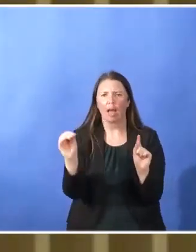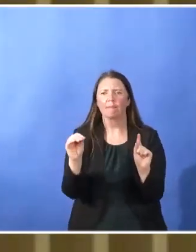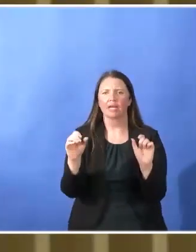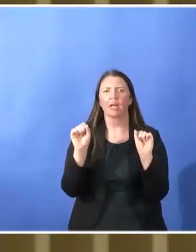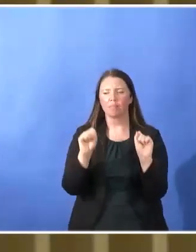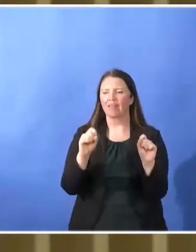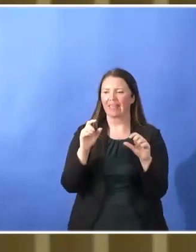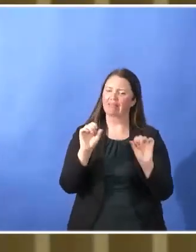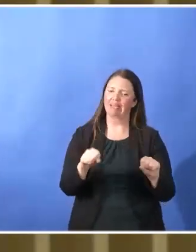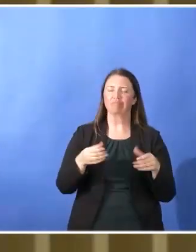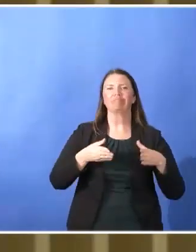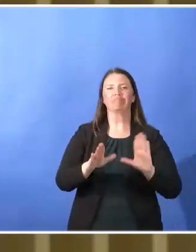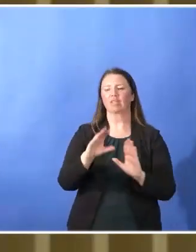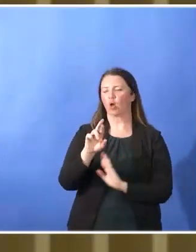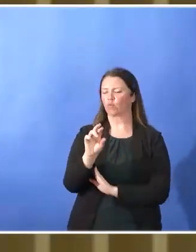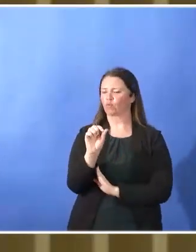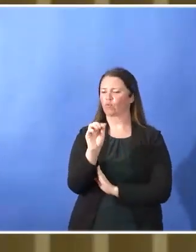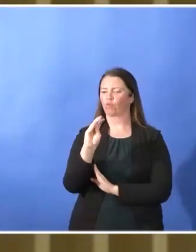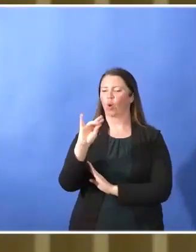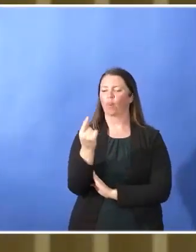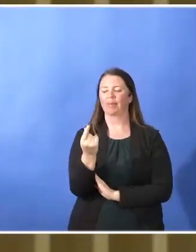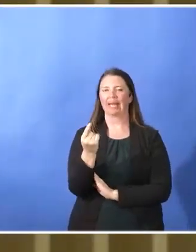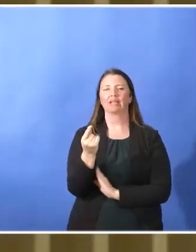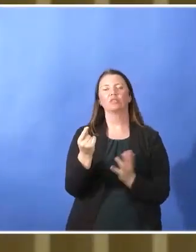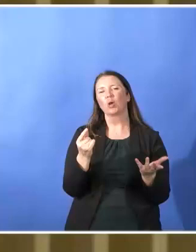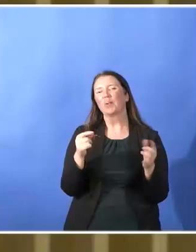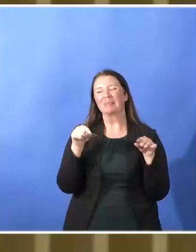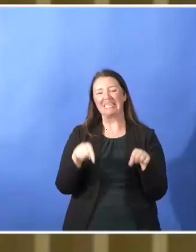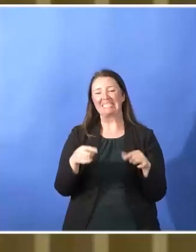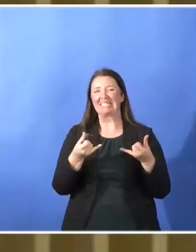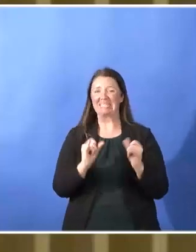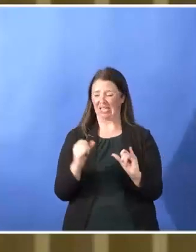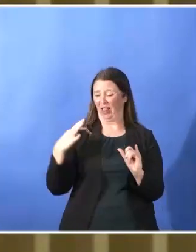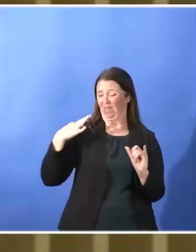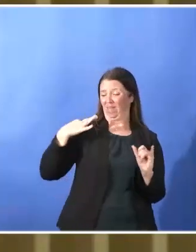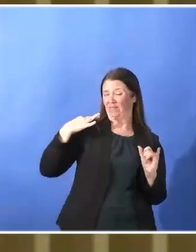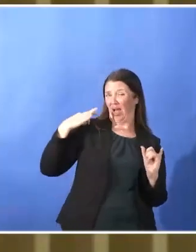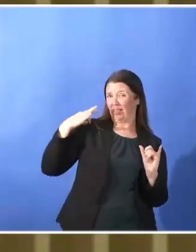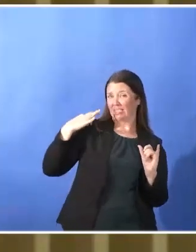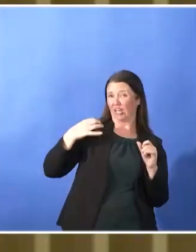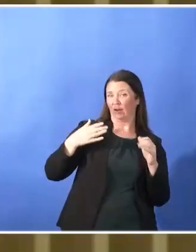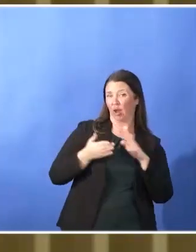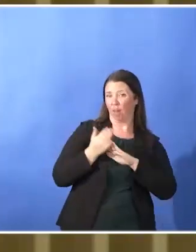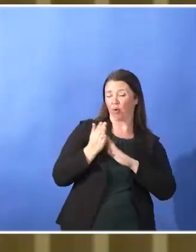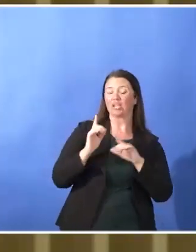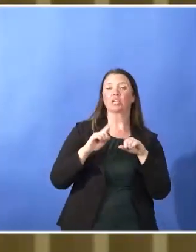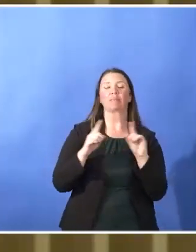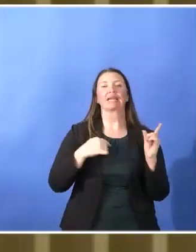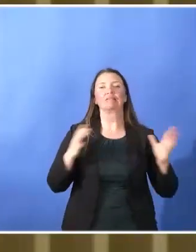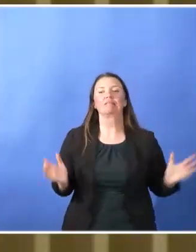AS OUR REGIME CONTINUES TO ROLL OUT, I WOULD ENCOURAGE CARRIERS